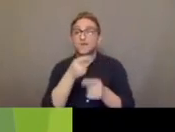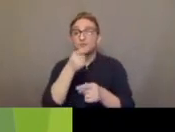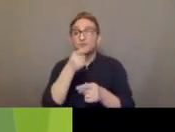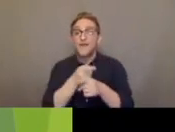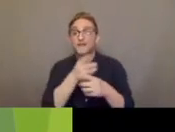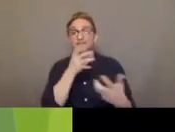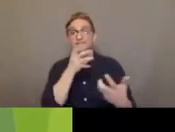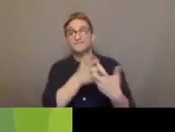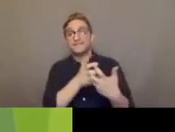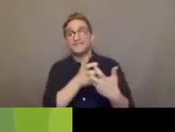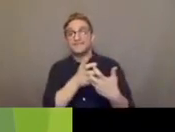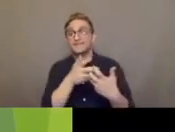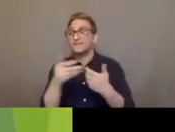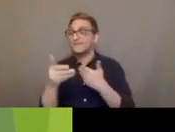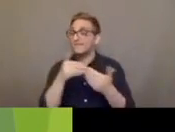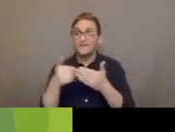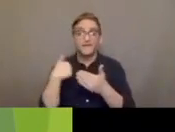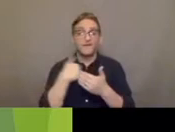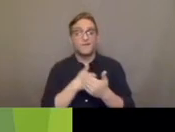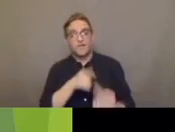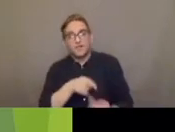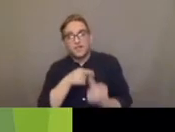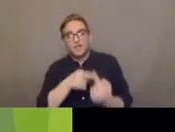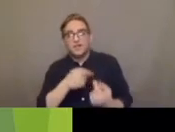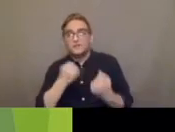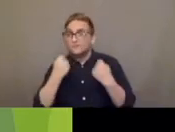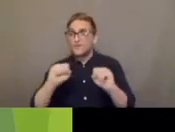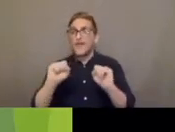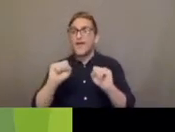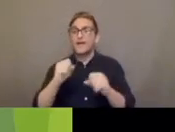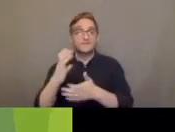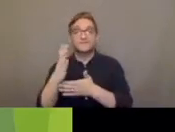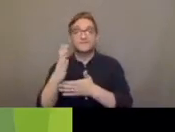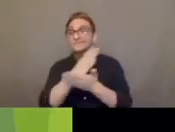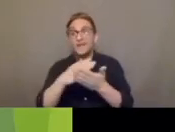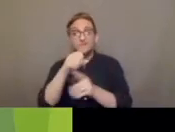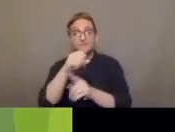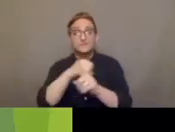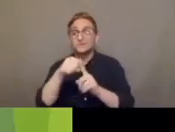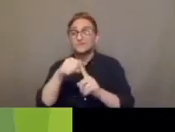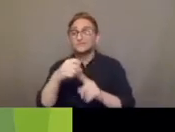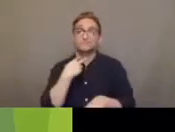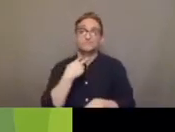we did there are some situations that cannot be accommodated.